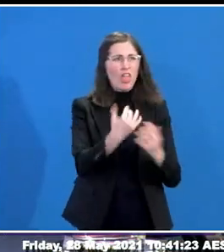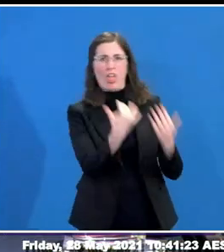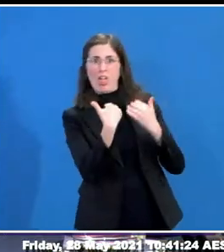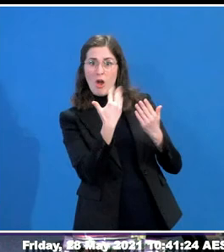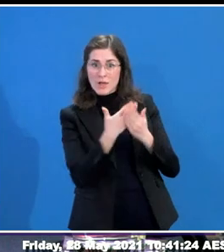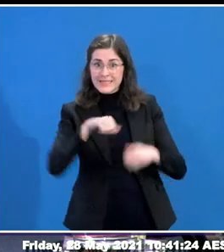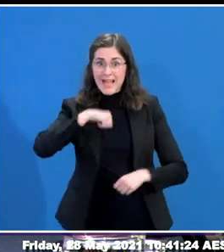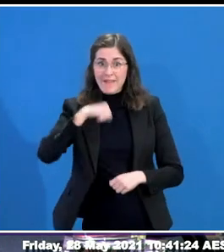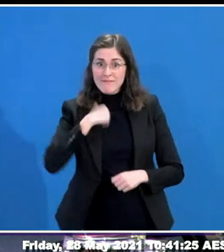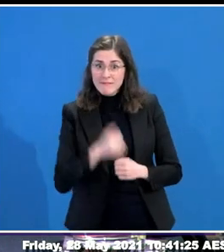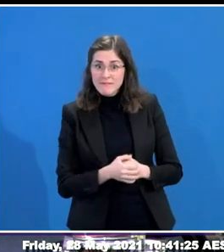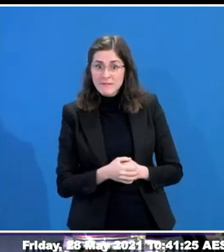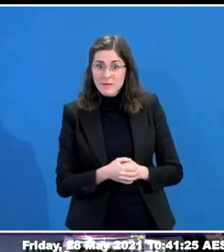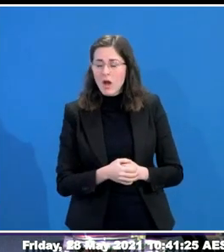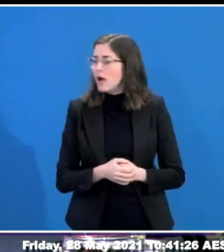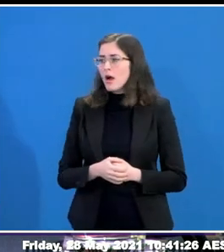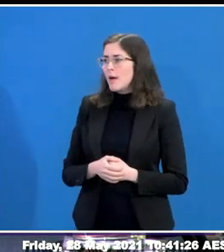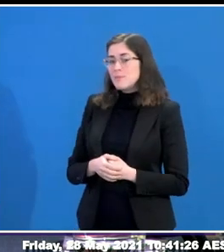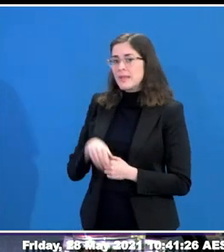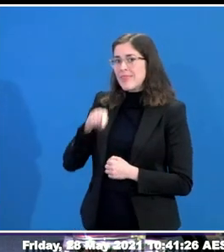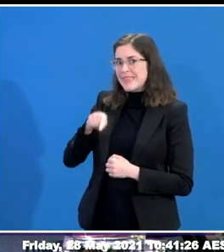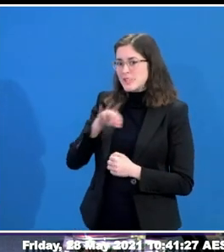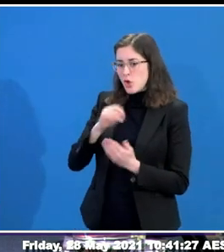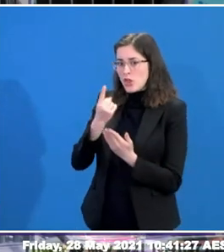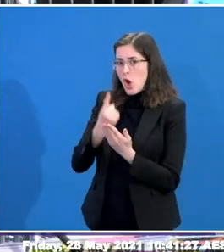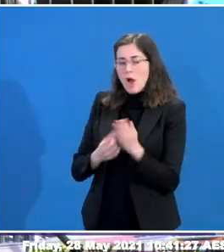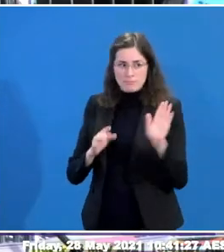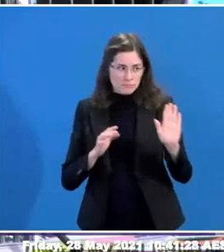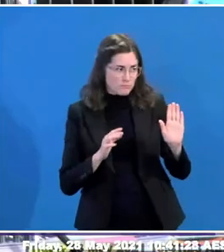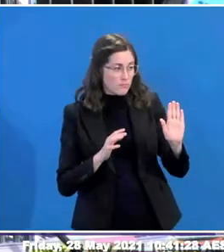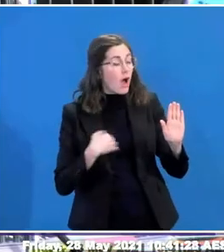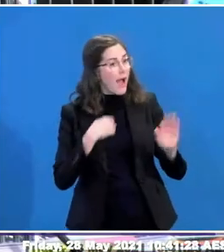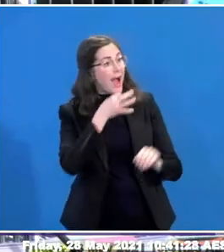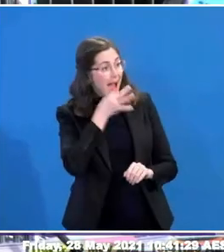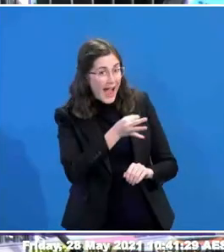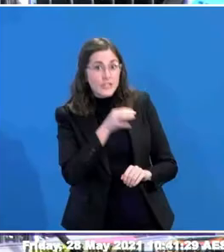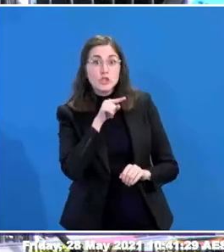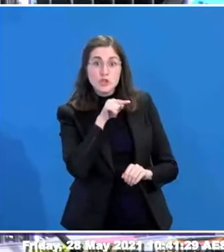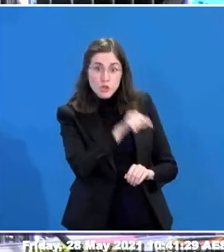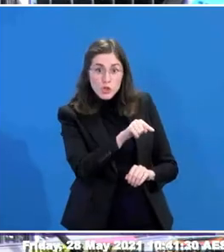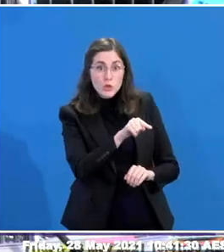This isn't the only piece of evidence towards that --- I'm asking you whether when you read --- (overspeaking) --- are we being fair.